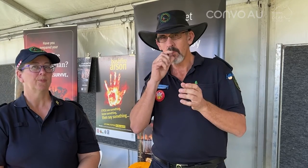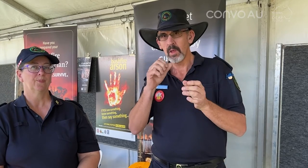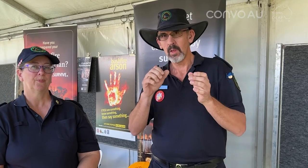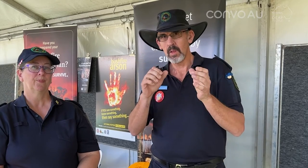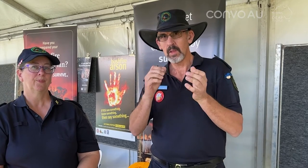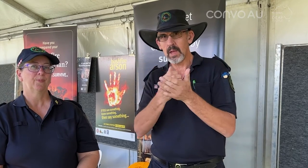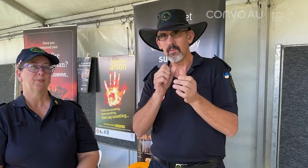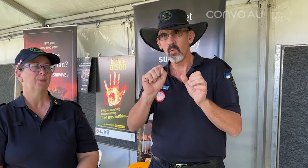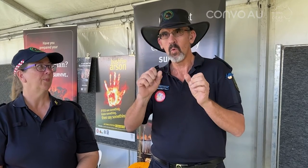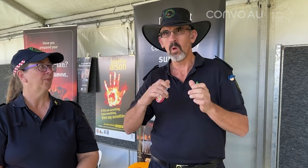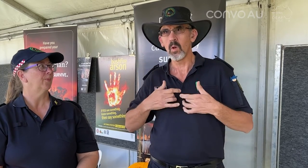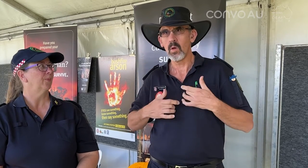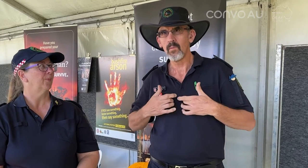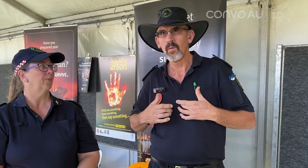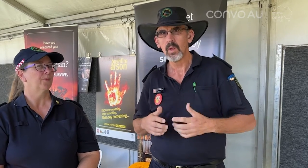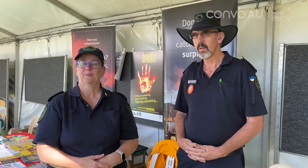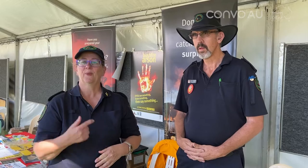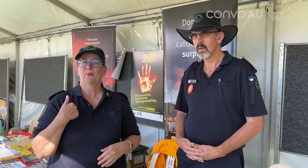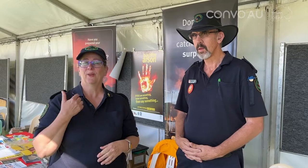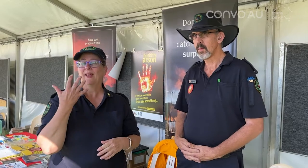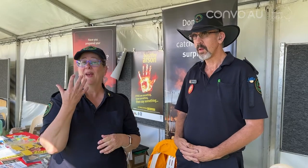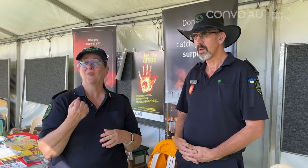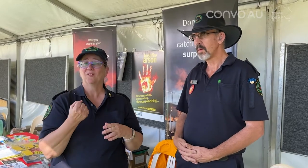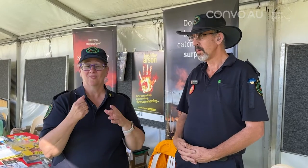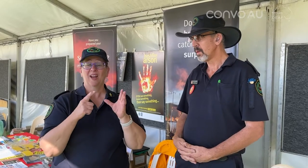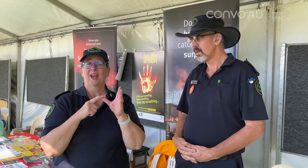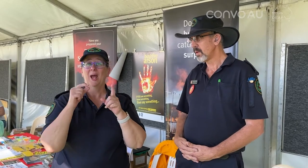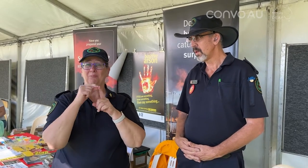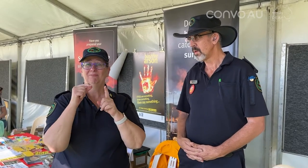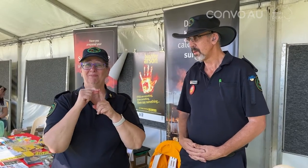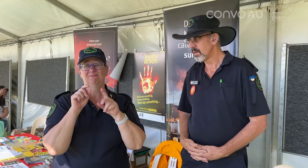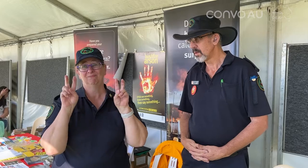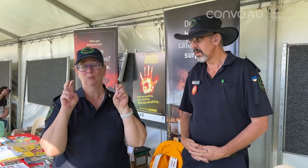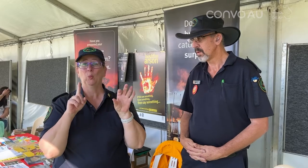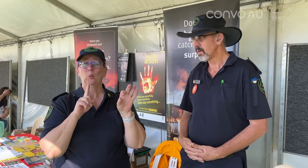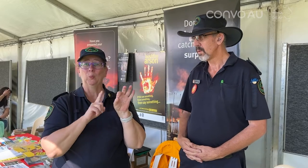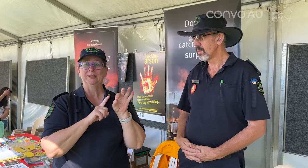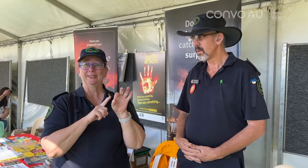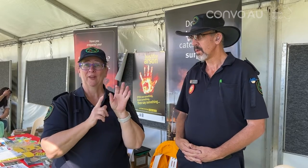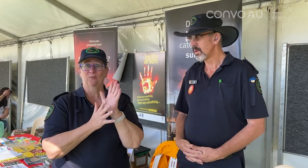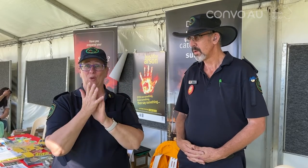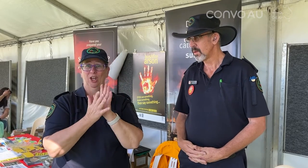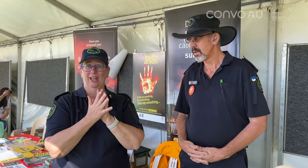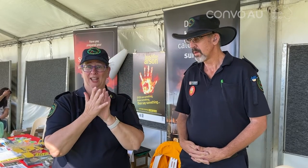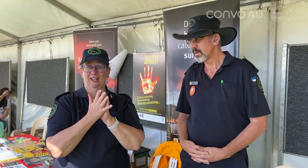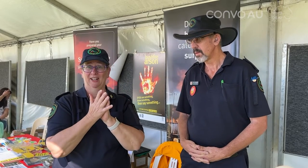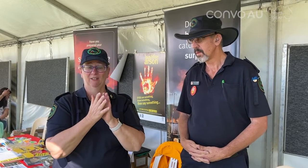as it can save your life. We have an app called “QLDFires”